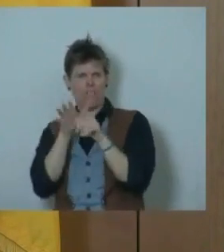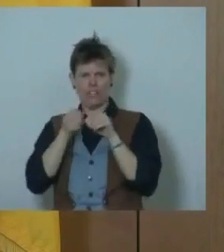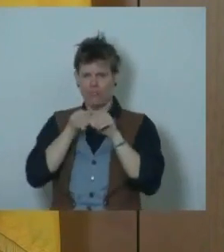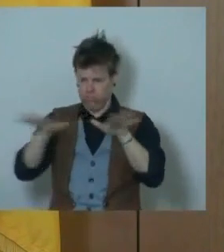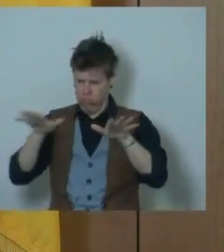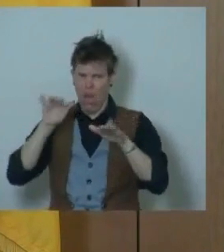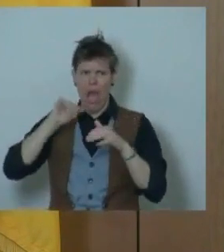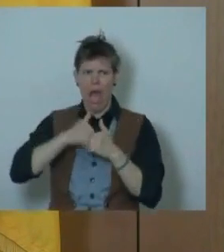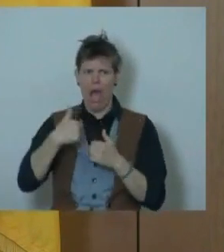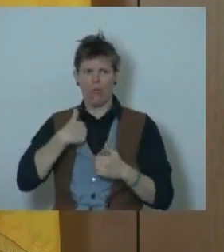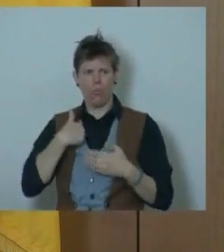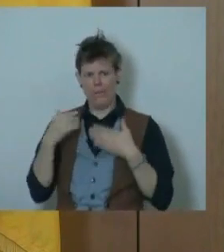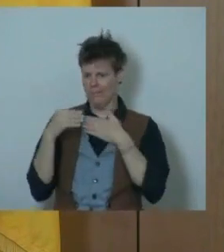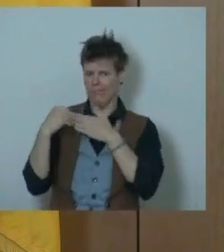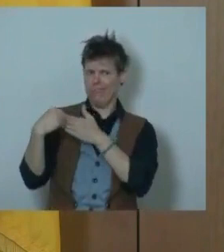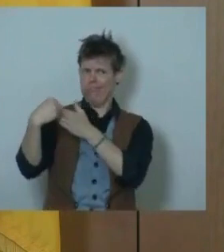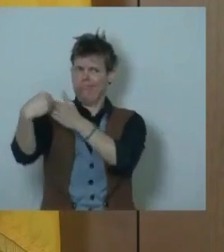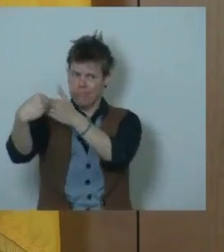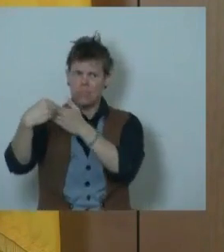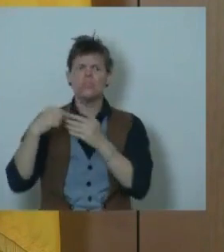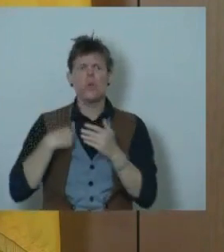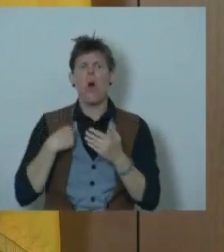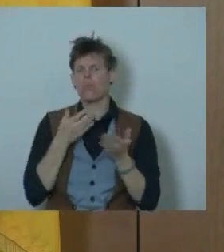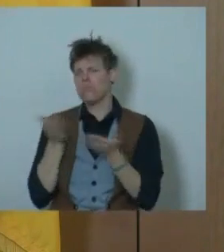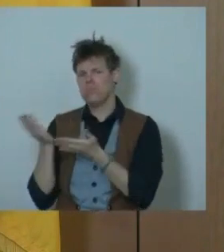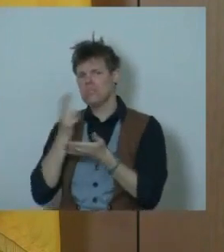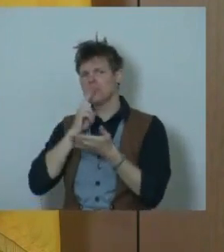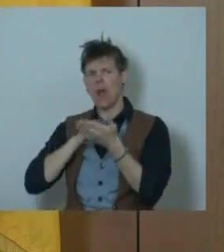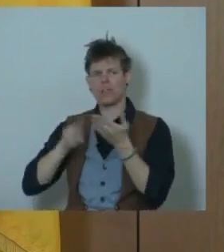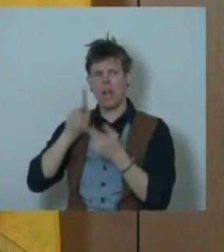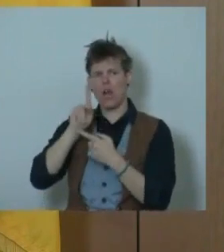THAT MEANS TARGETED POPULATIONS SO WE KNOW WHAT THE PREVALENCES.